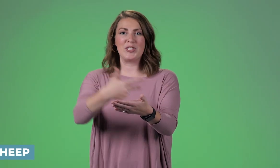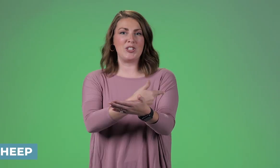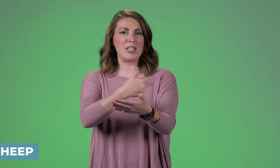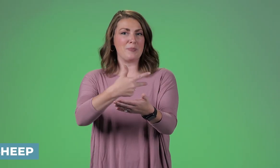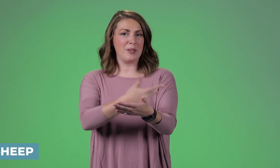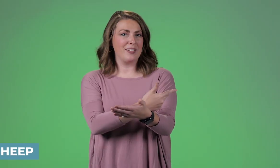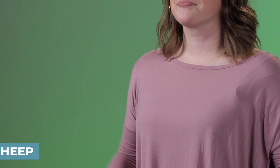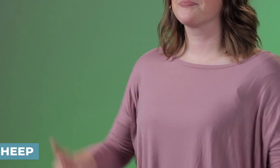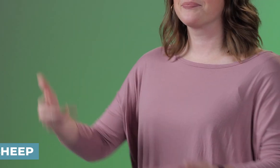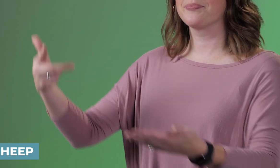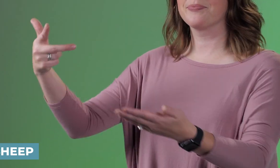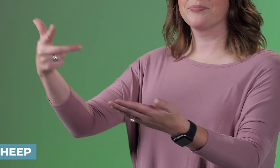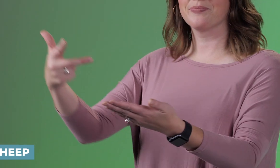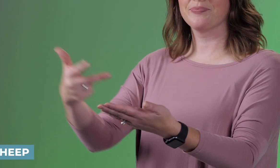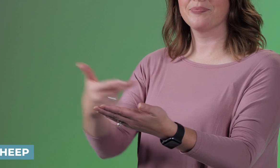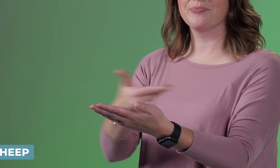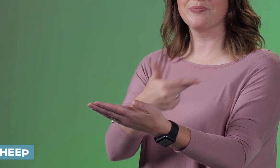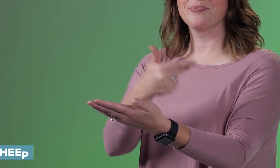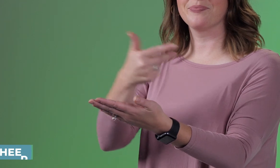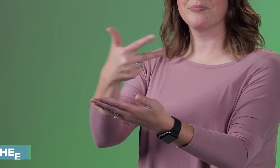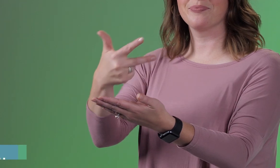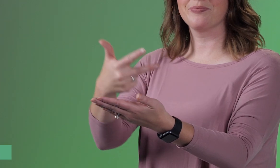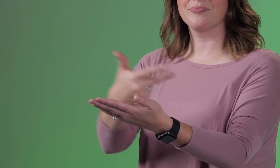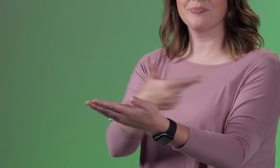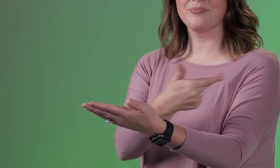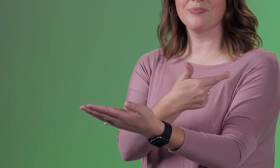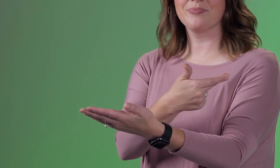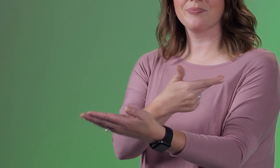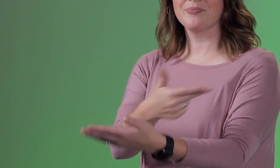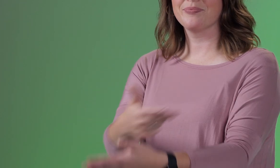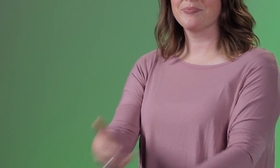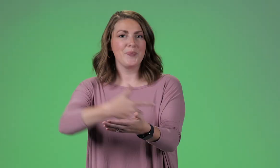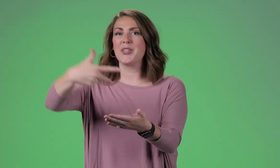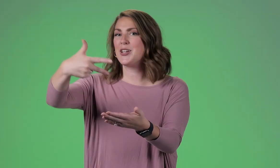sheep', it's just like you're shearing the wool of the 'sheep'.